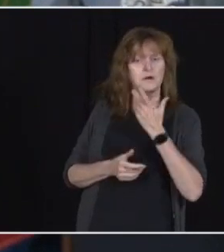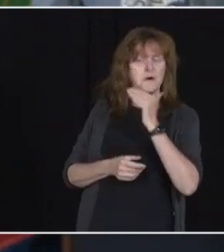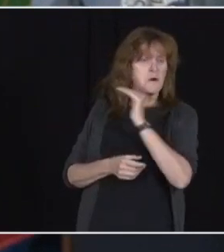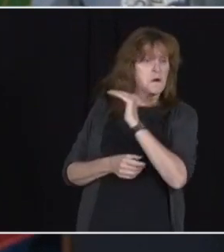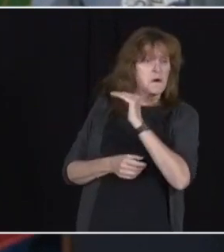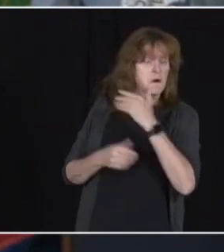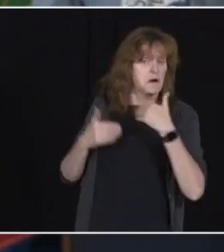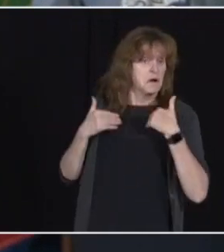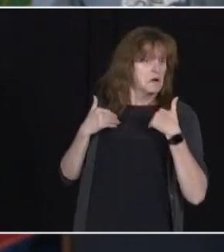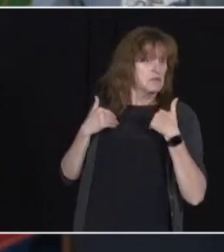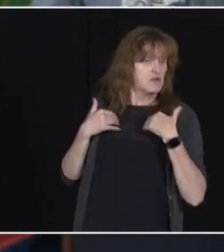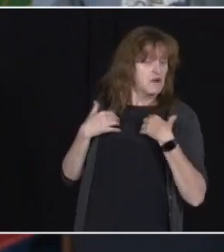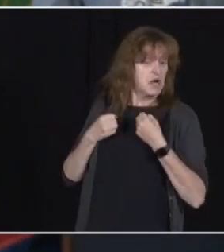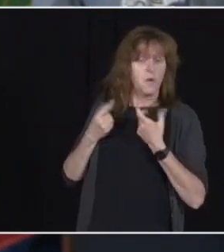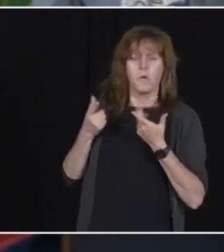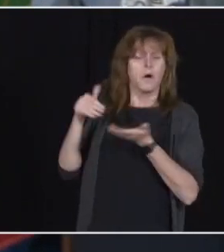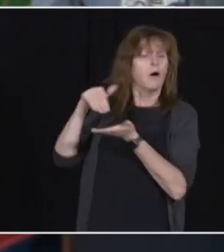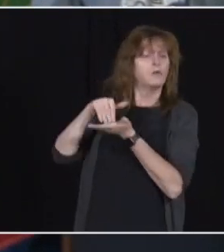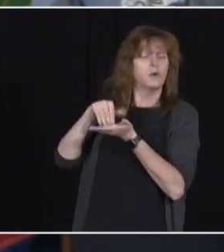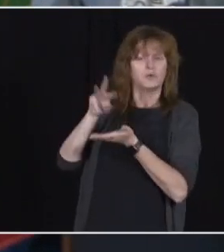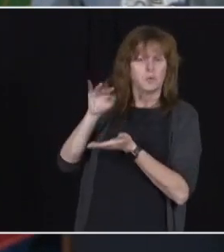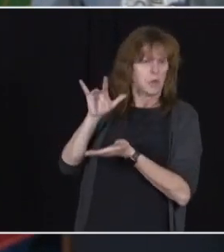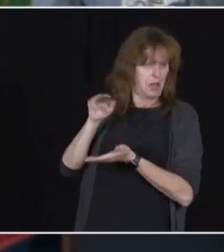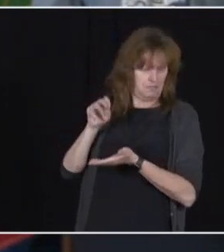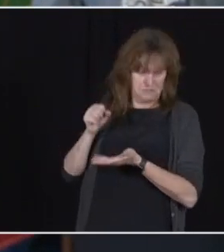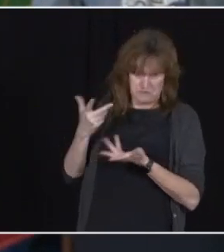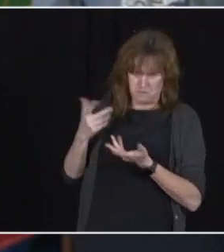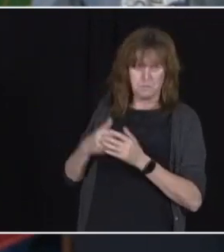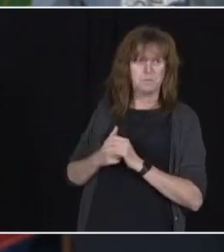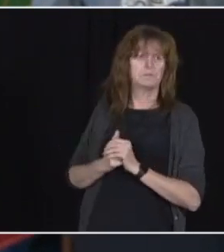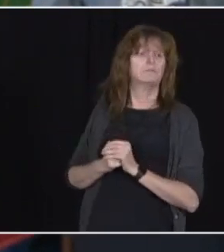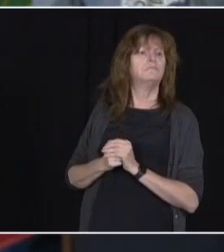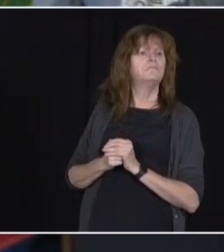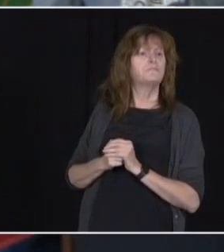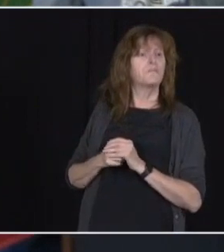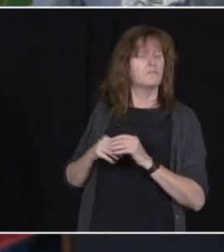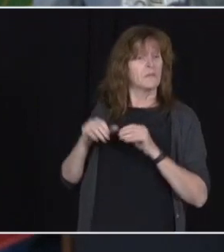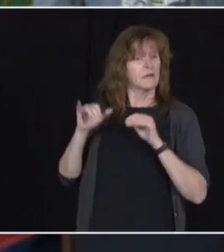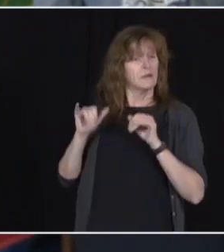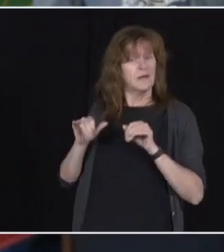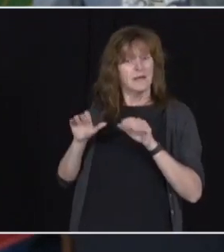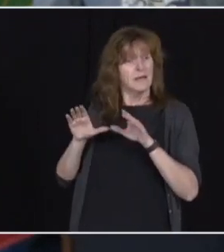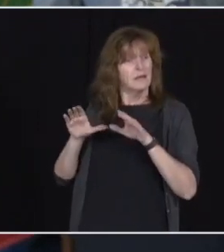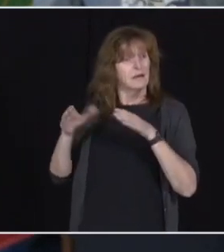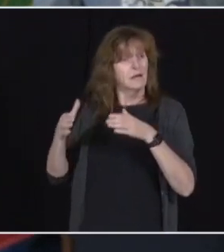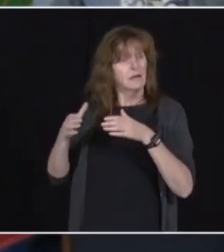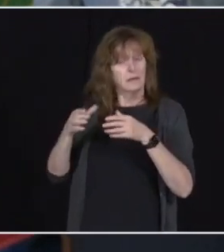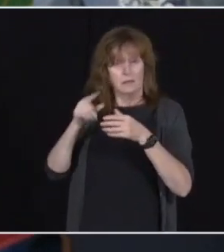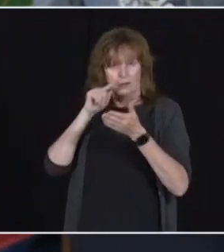Elliott or Dr Williams, what is telling you right now about the second wave?